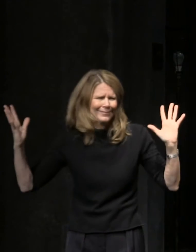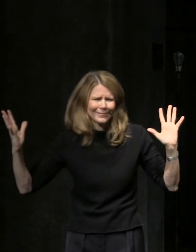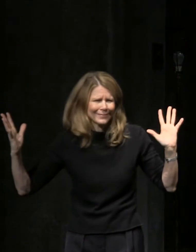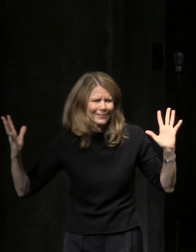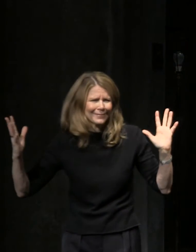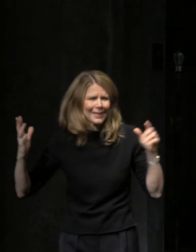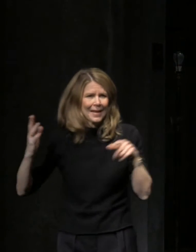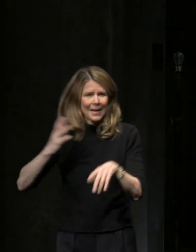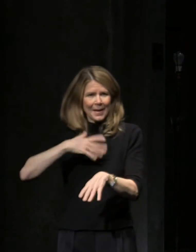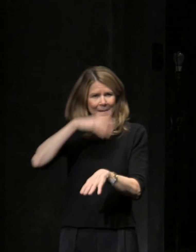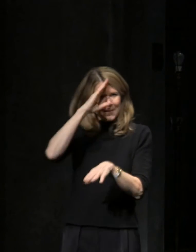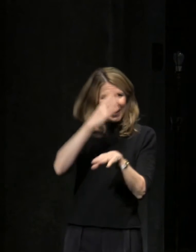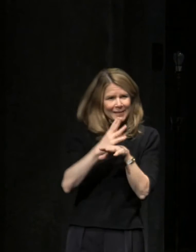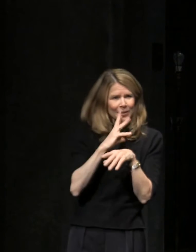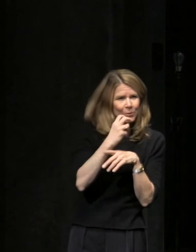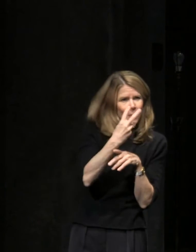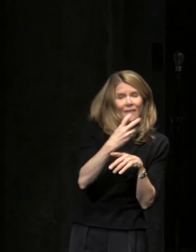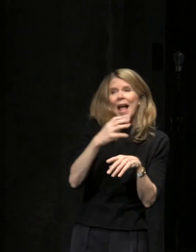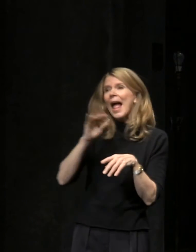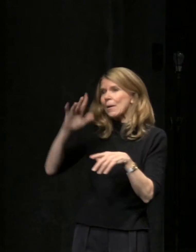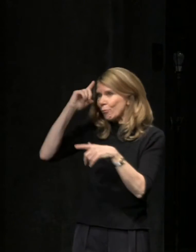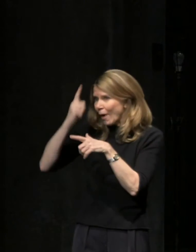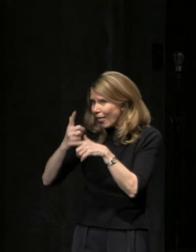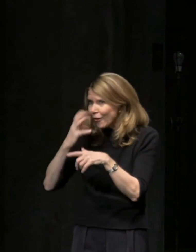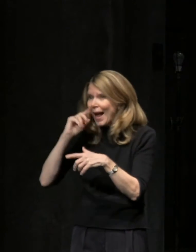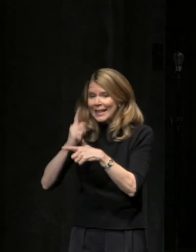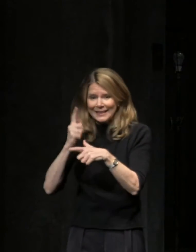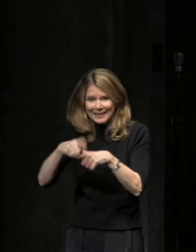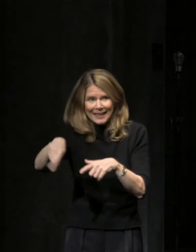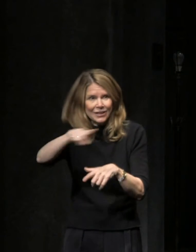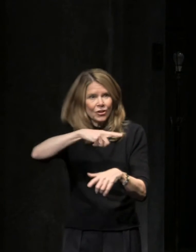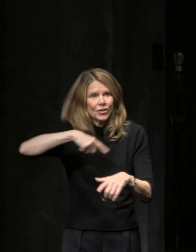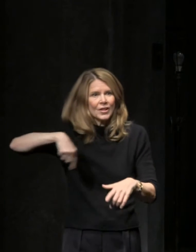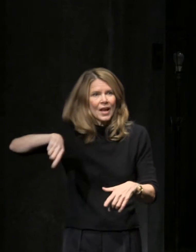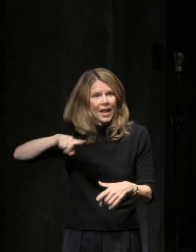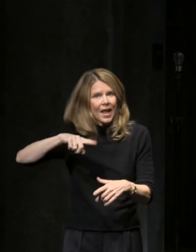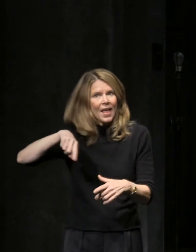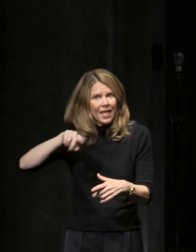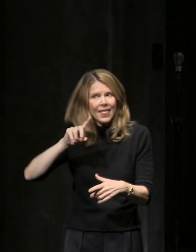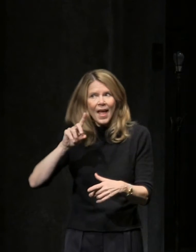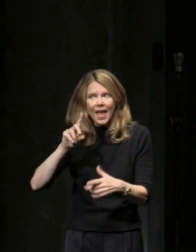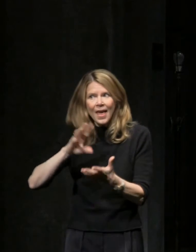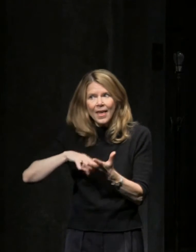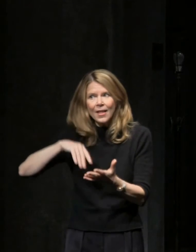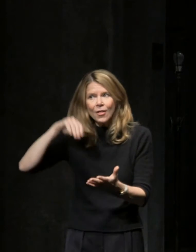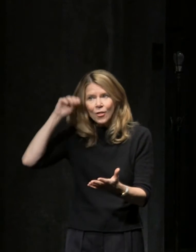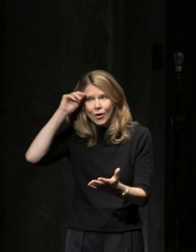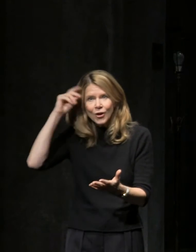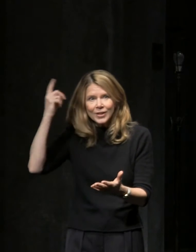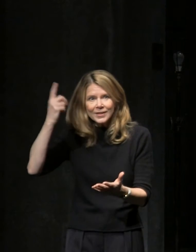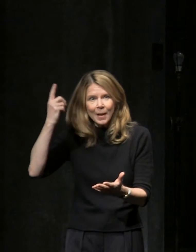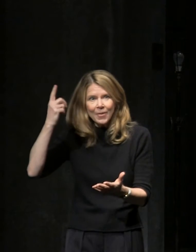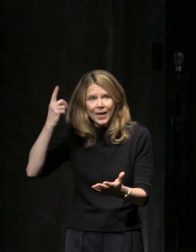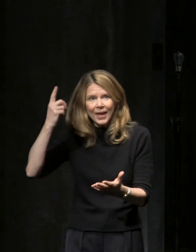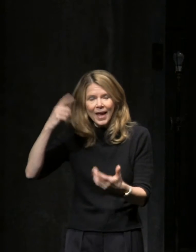old boy and his brother and sisters learned something that I hadn't actually understood,